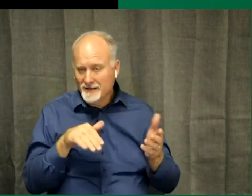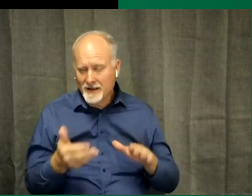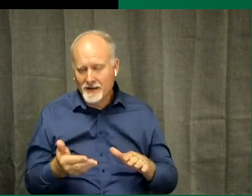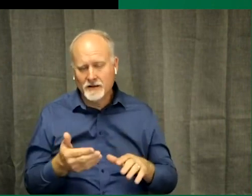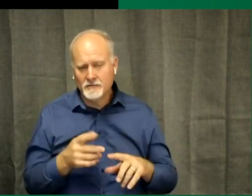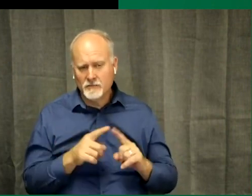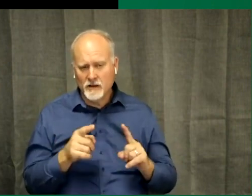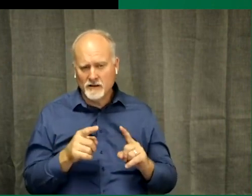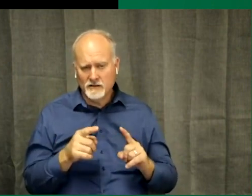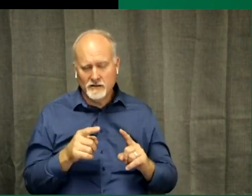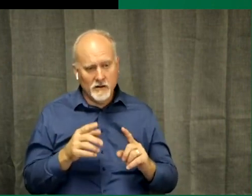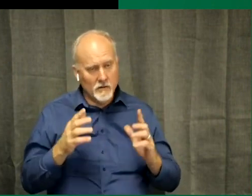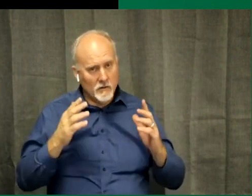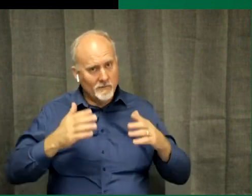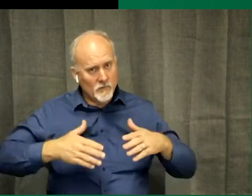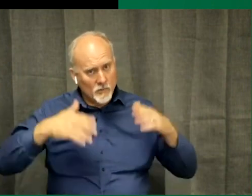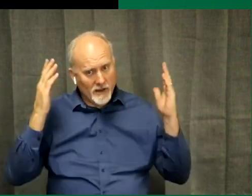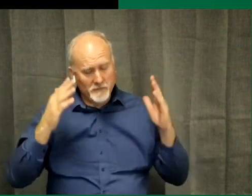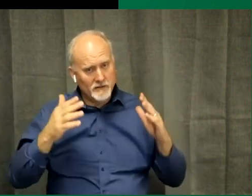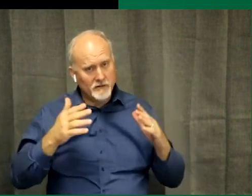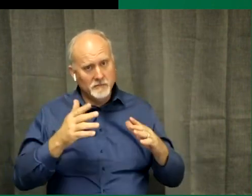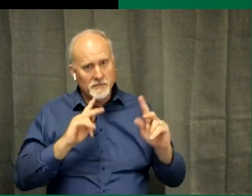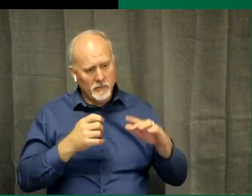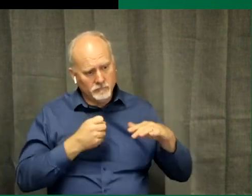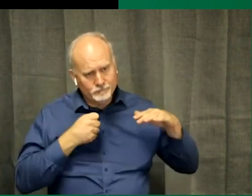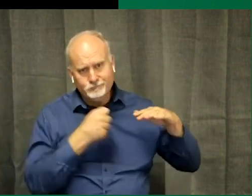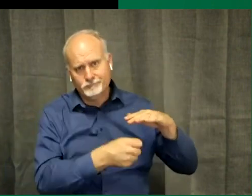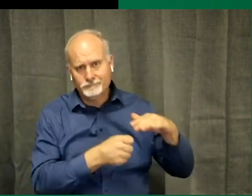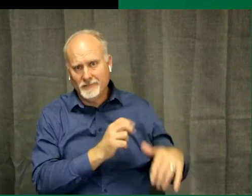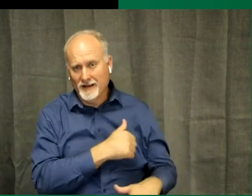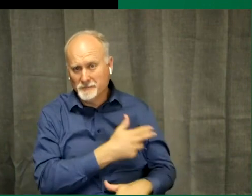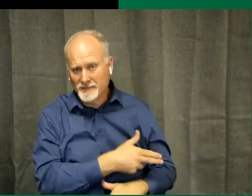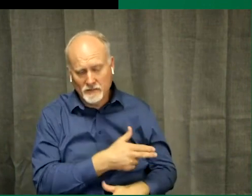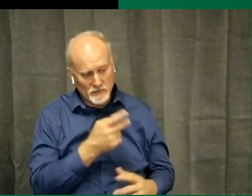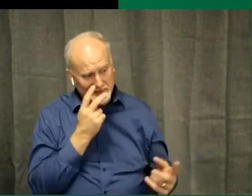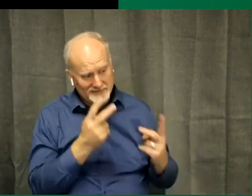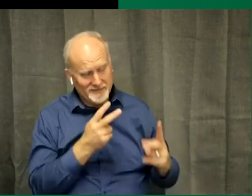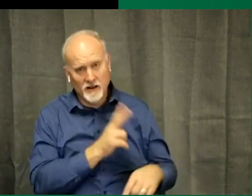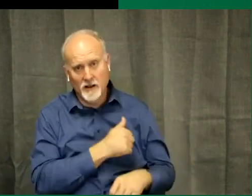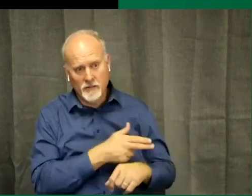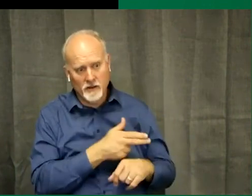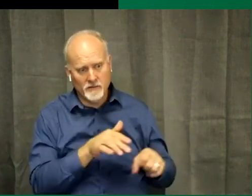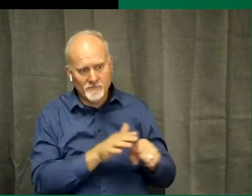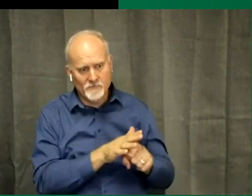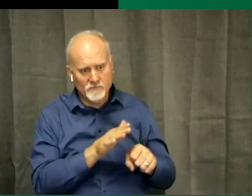the overwhelming of hospital systems and you see that hospital beds are coming into short supply